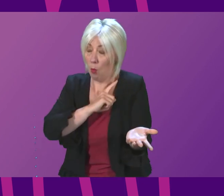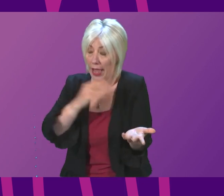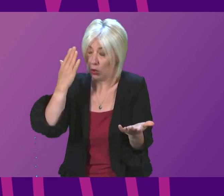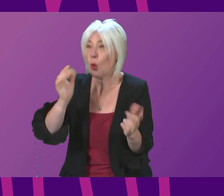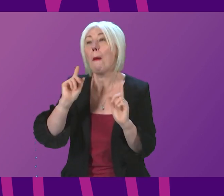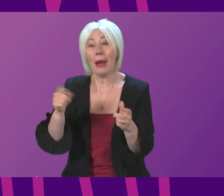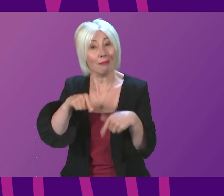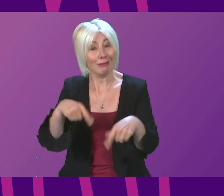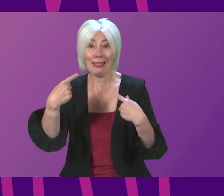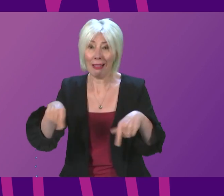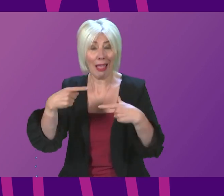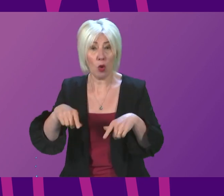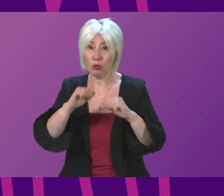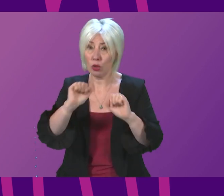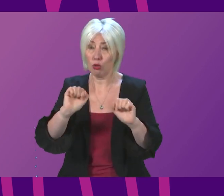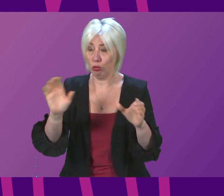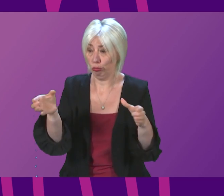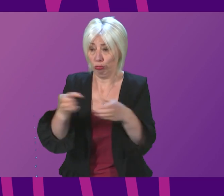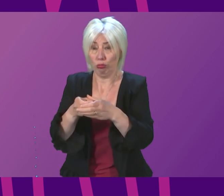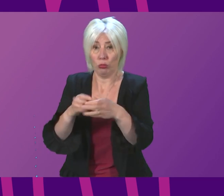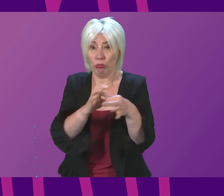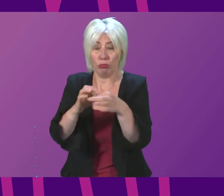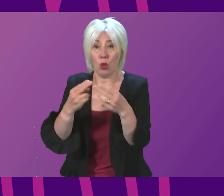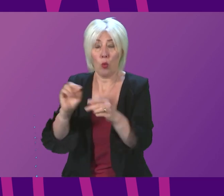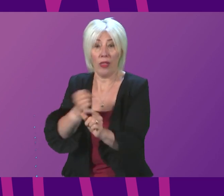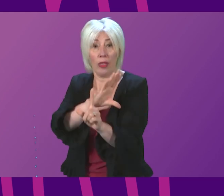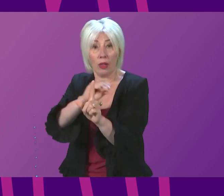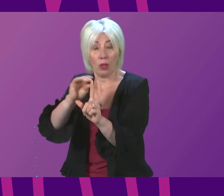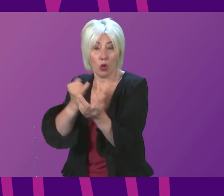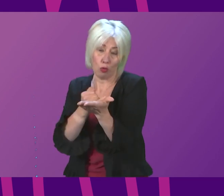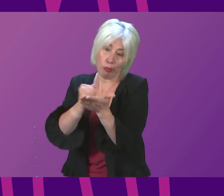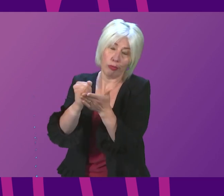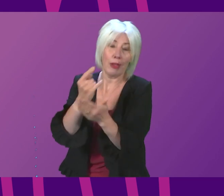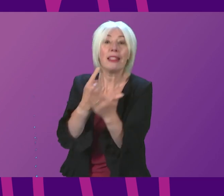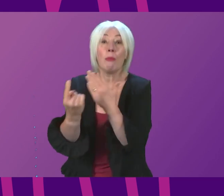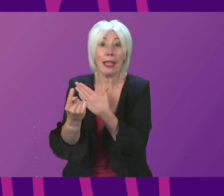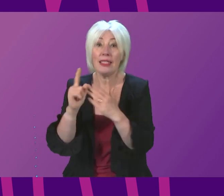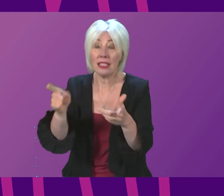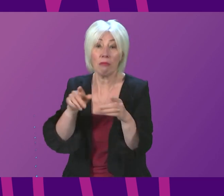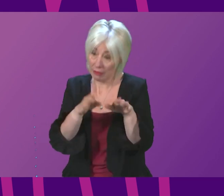do it is beyond me—to team up with the Tories again to oppose independence. That is democracy.